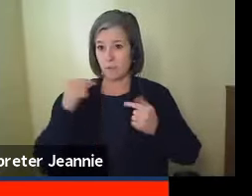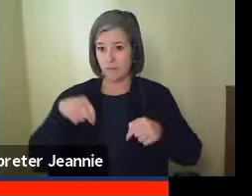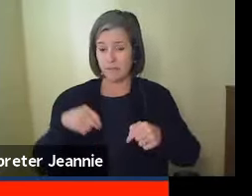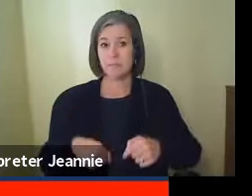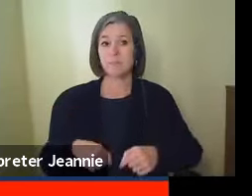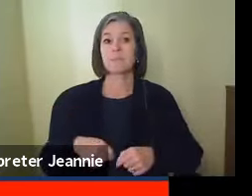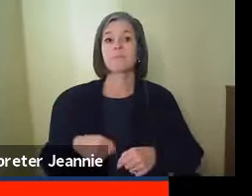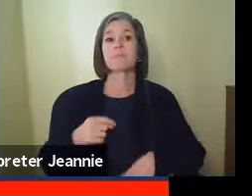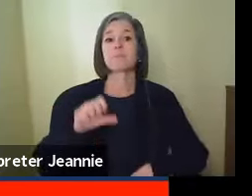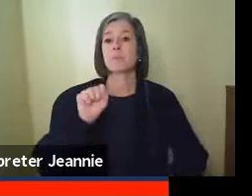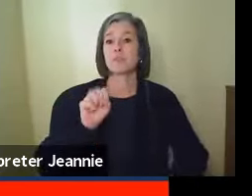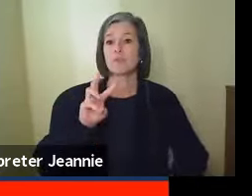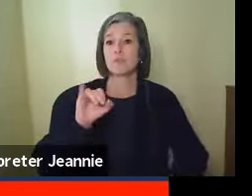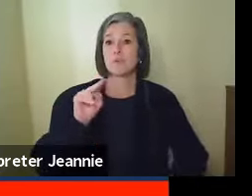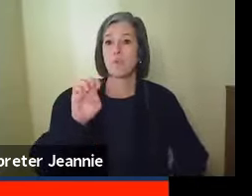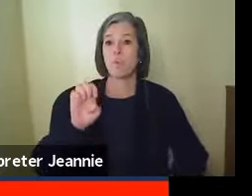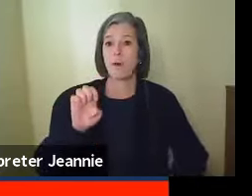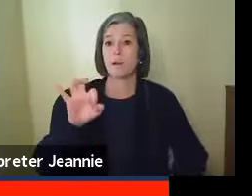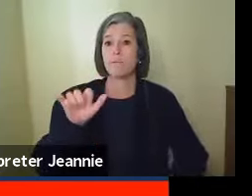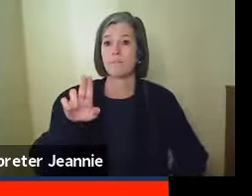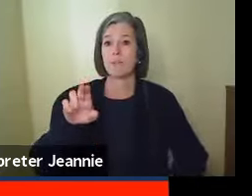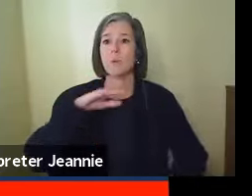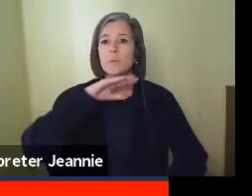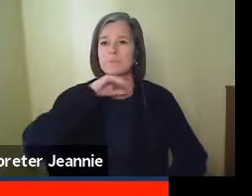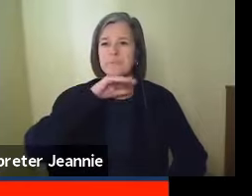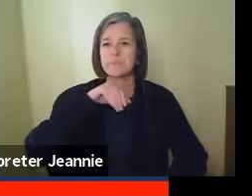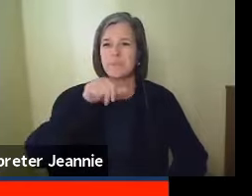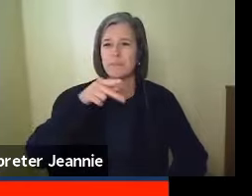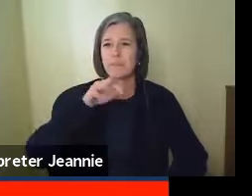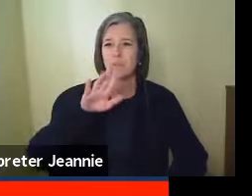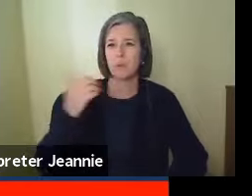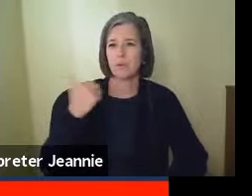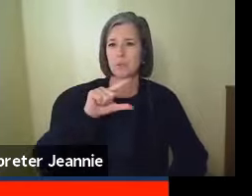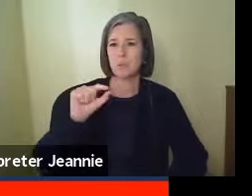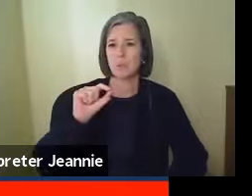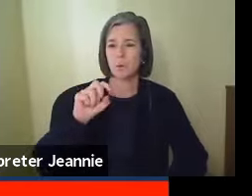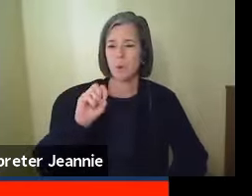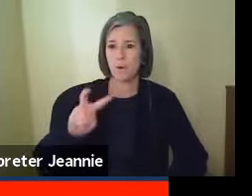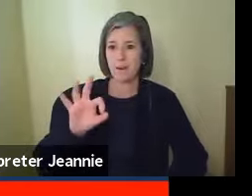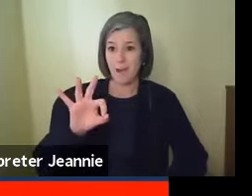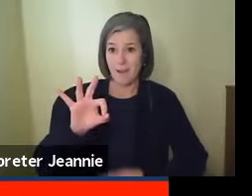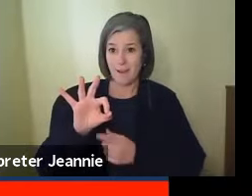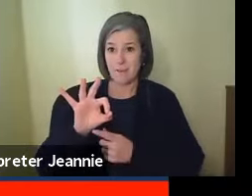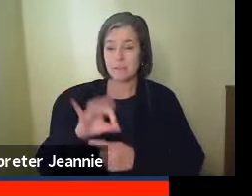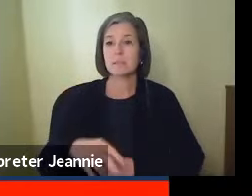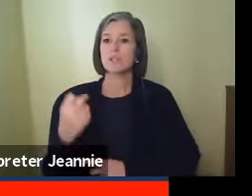H1N1 pandemic in 2009 in that pandemic we had 12,000 Americans that died.